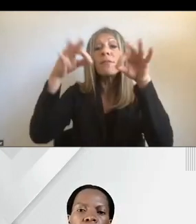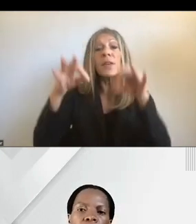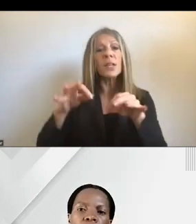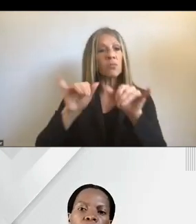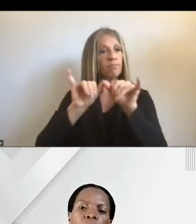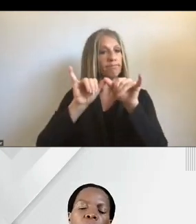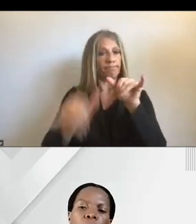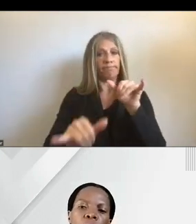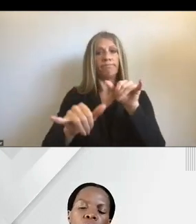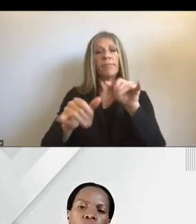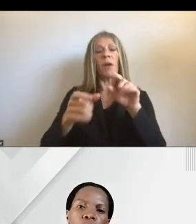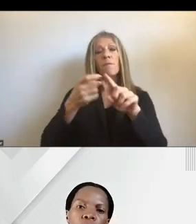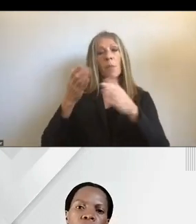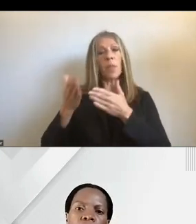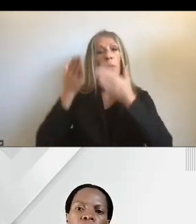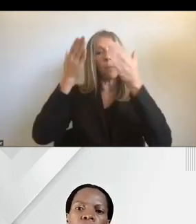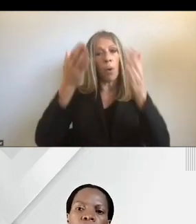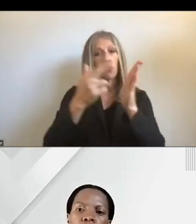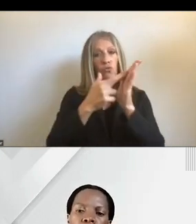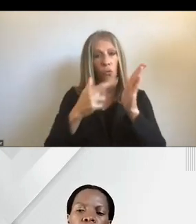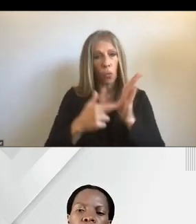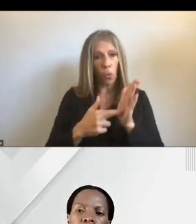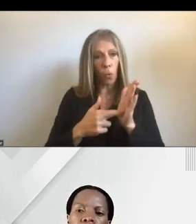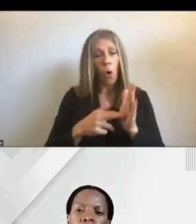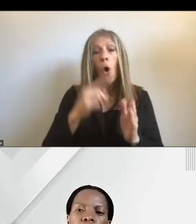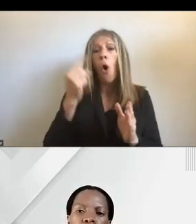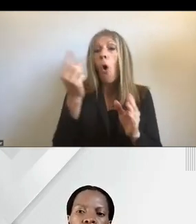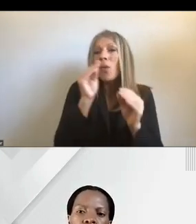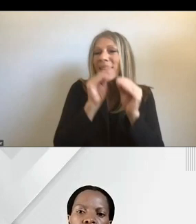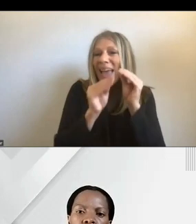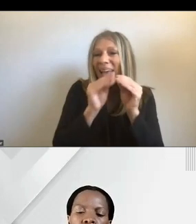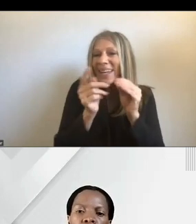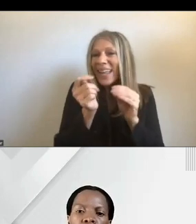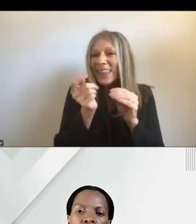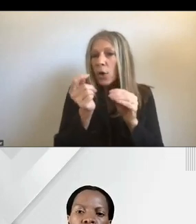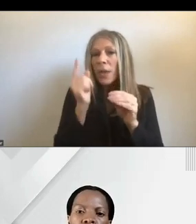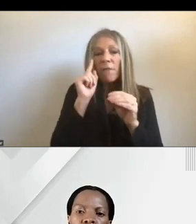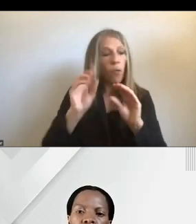retained from the proposed rule, and only edited minimally for clarity